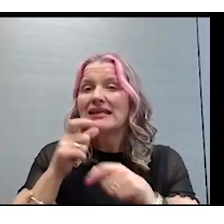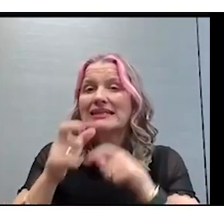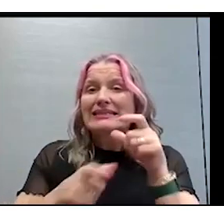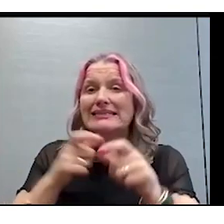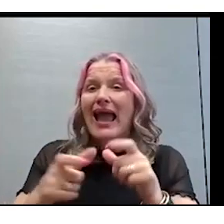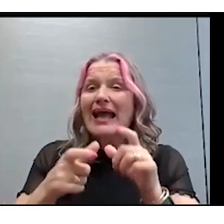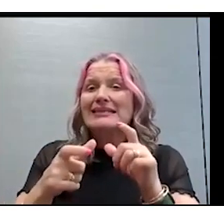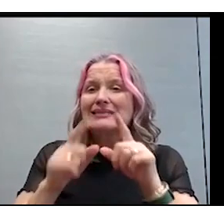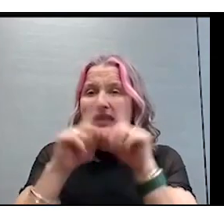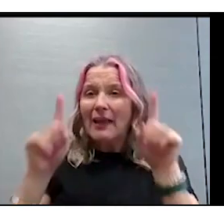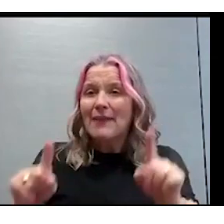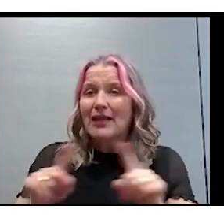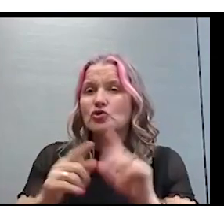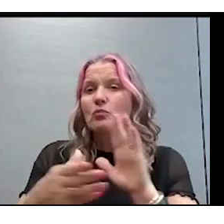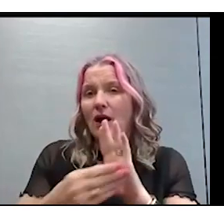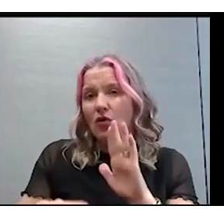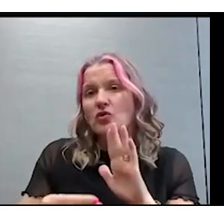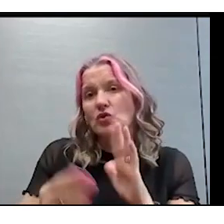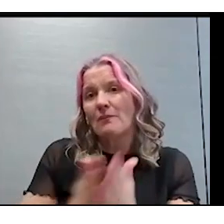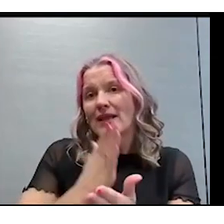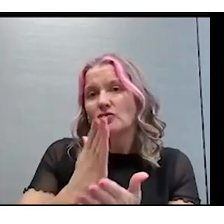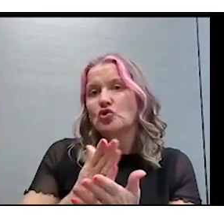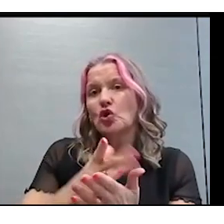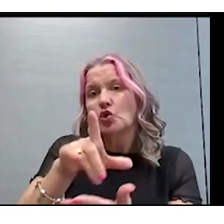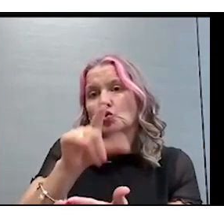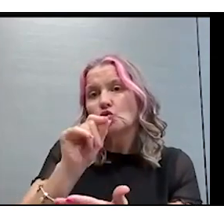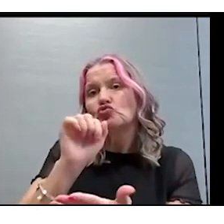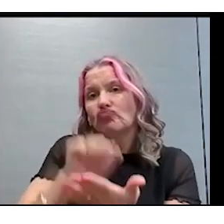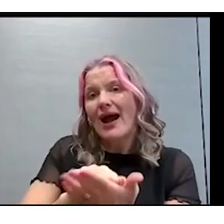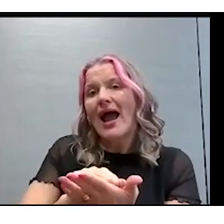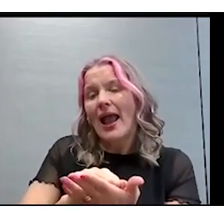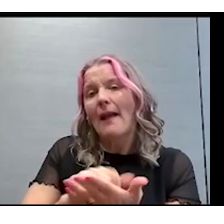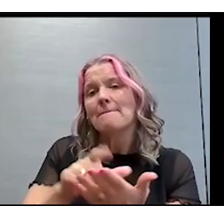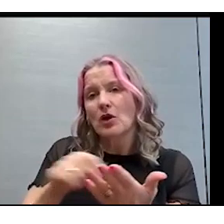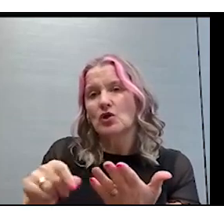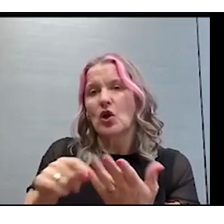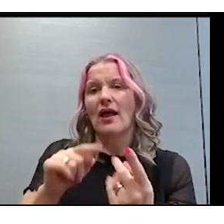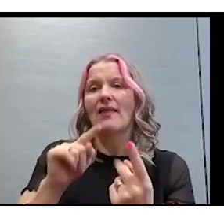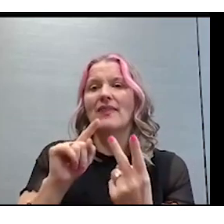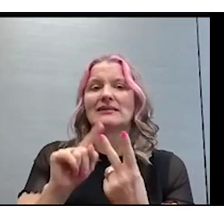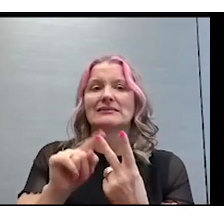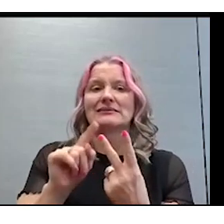the right one is very important. This second layer is the safety system.